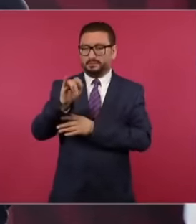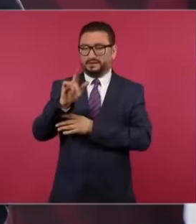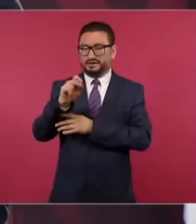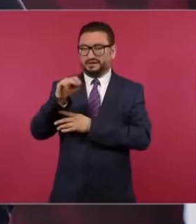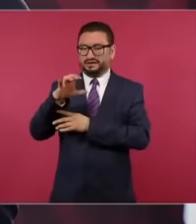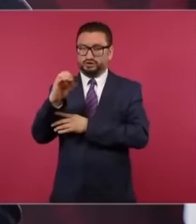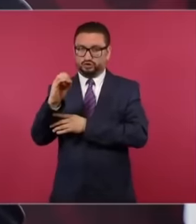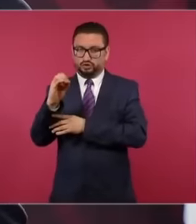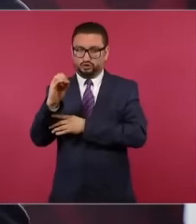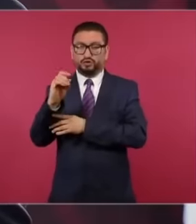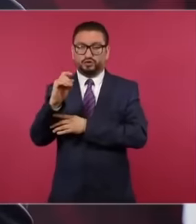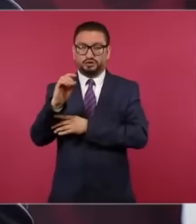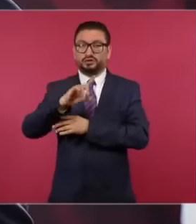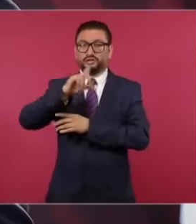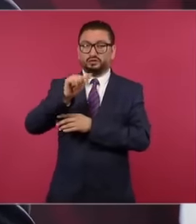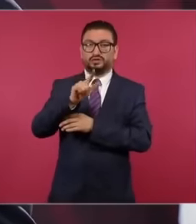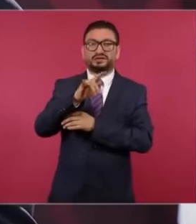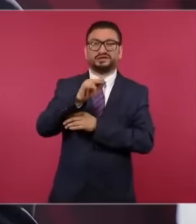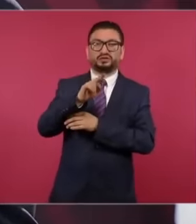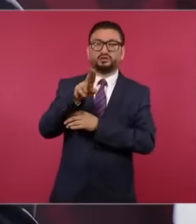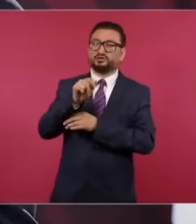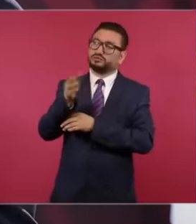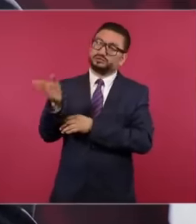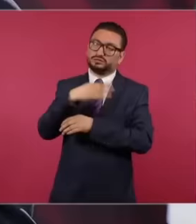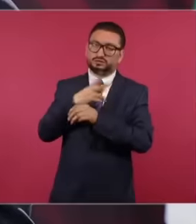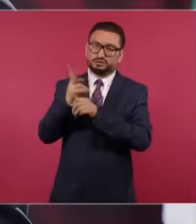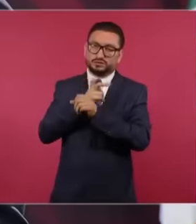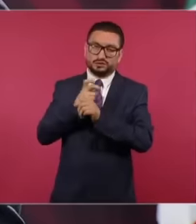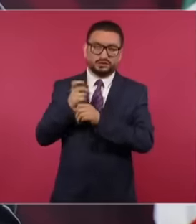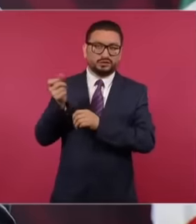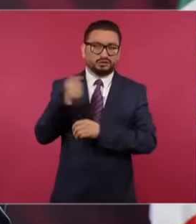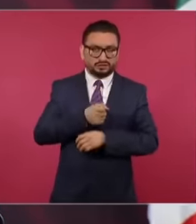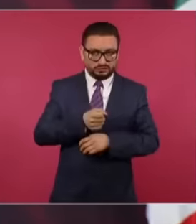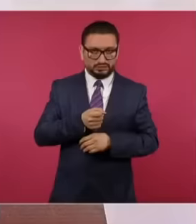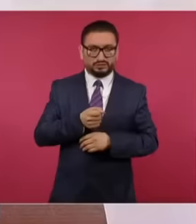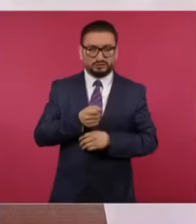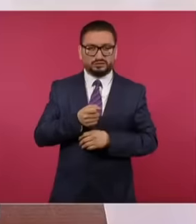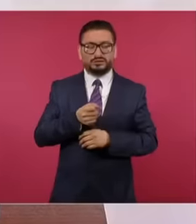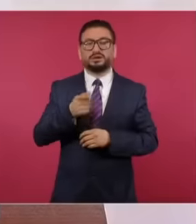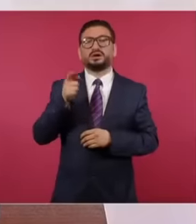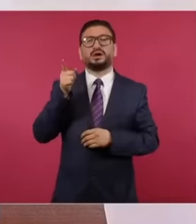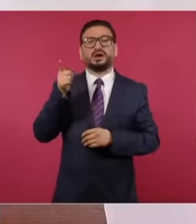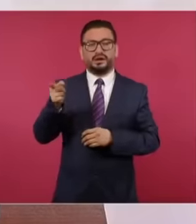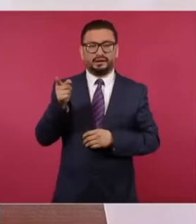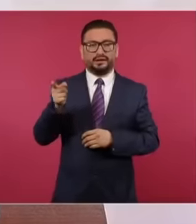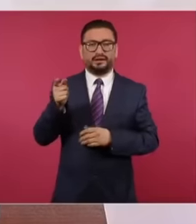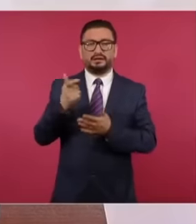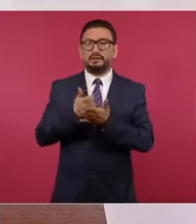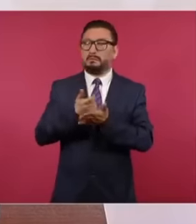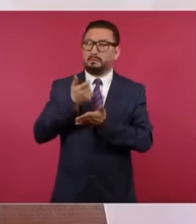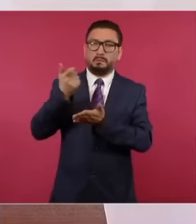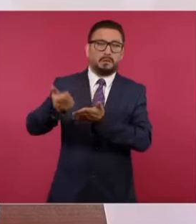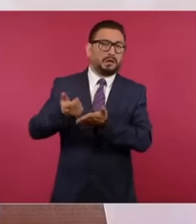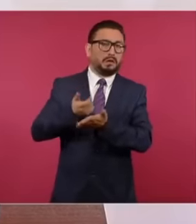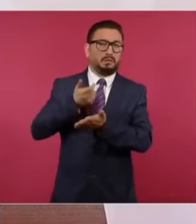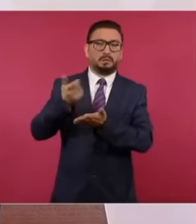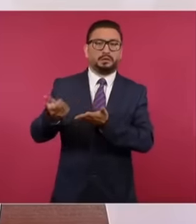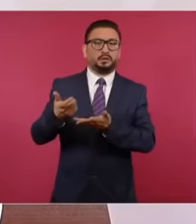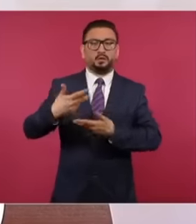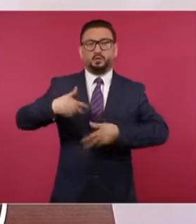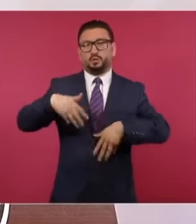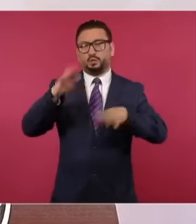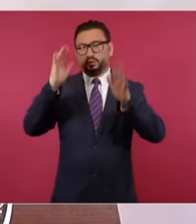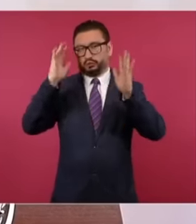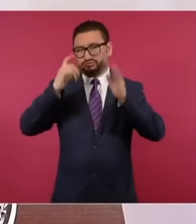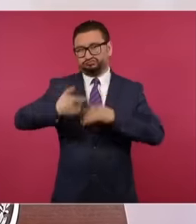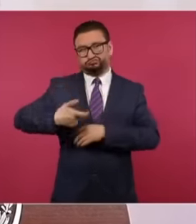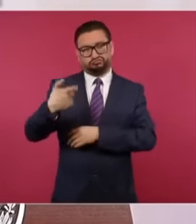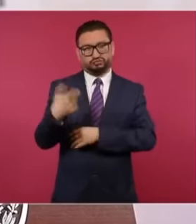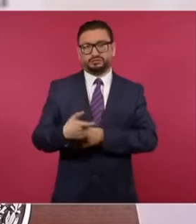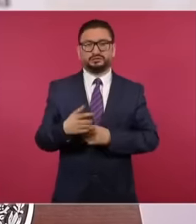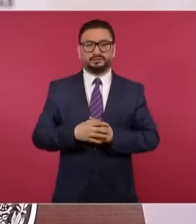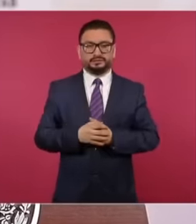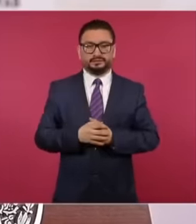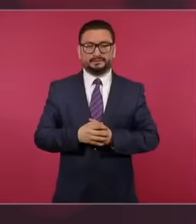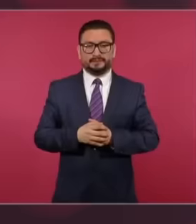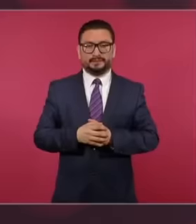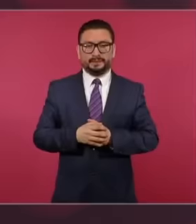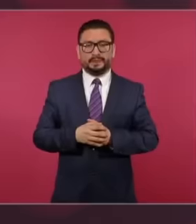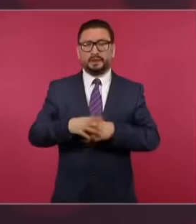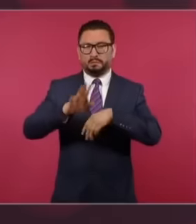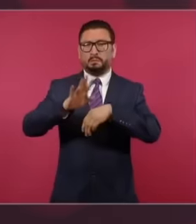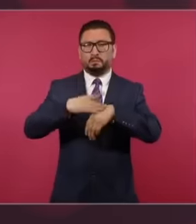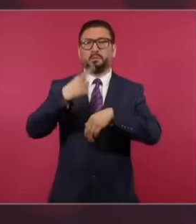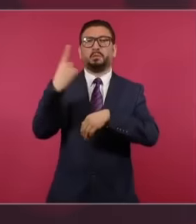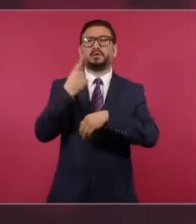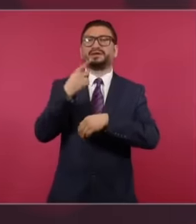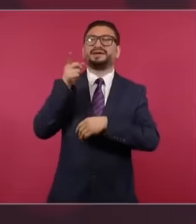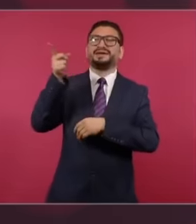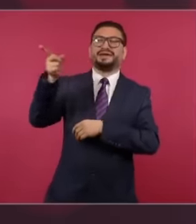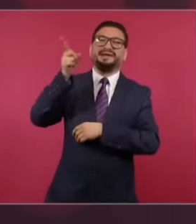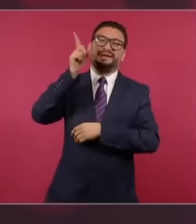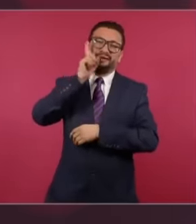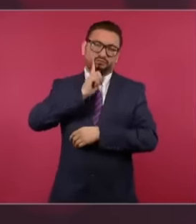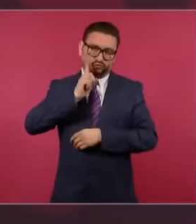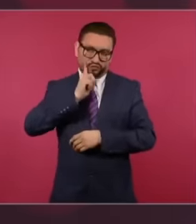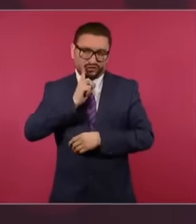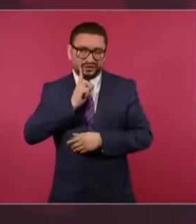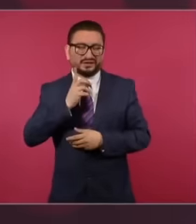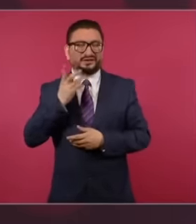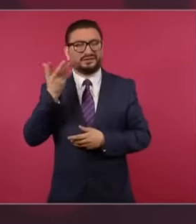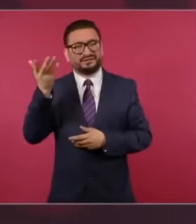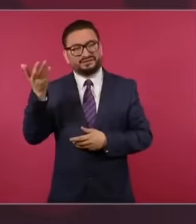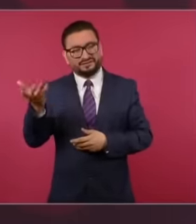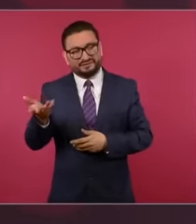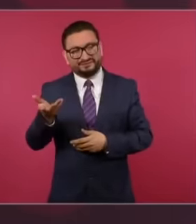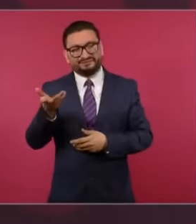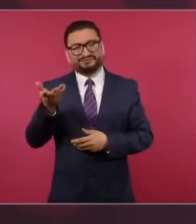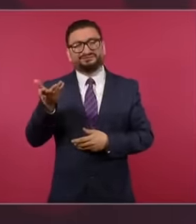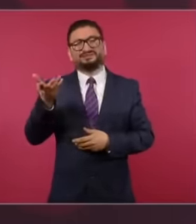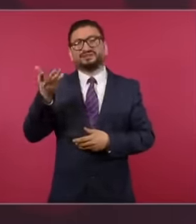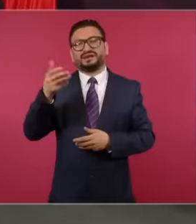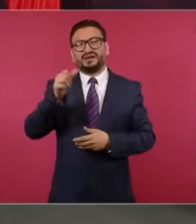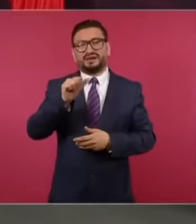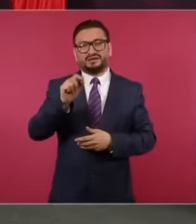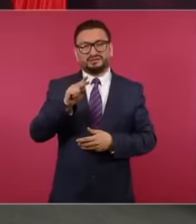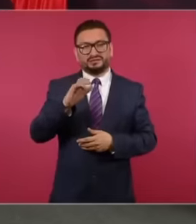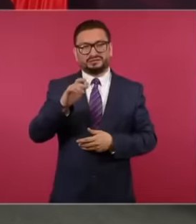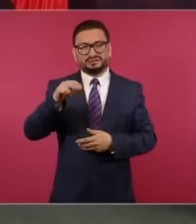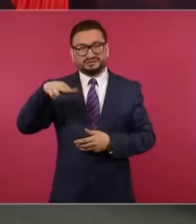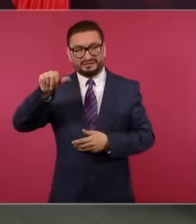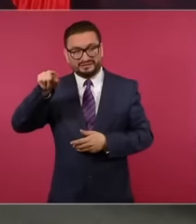Latinos that they were going to pay her a lot because because Mrs. Aena has her